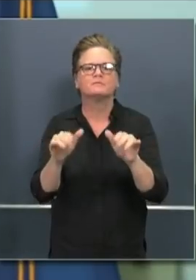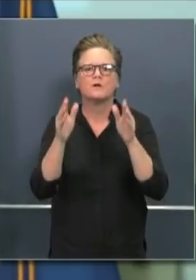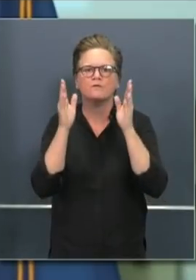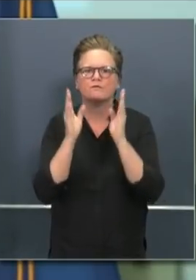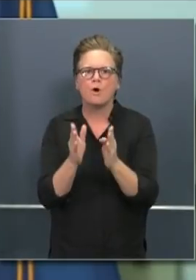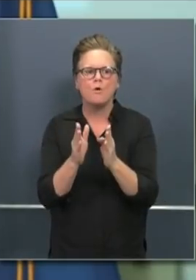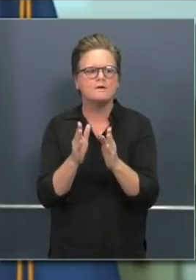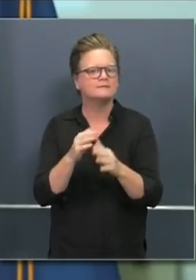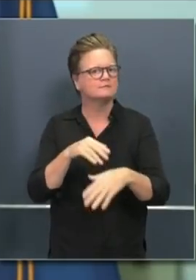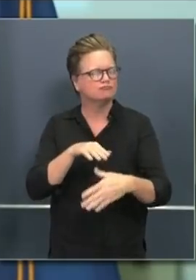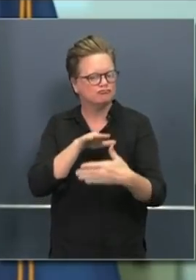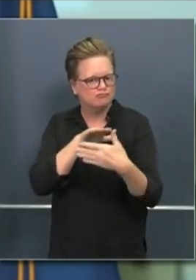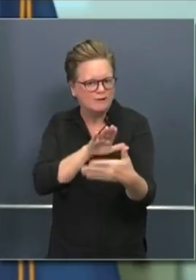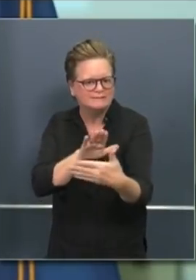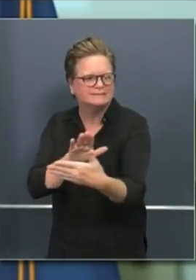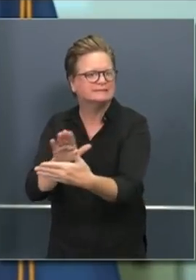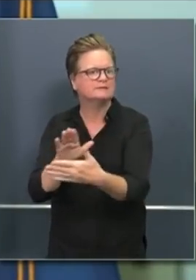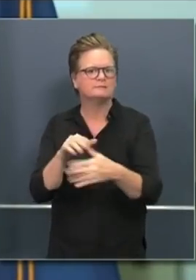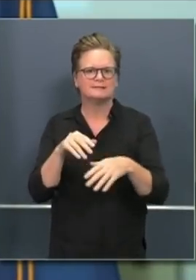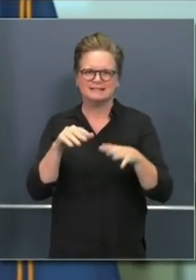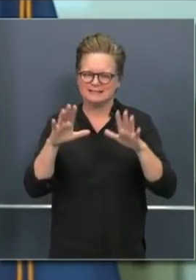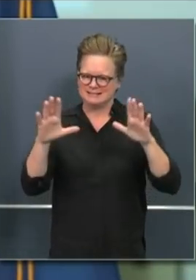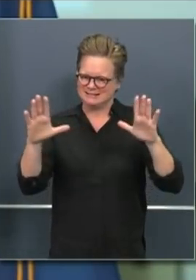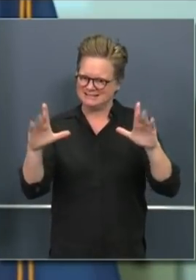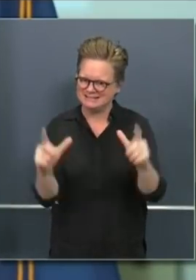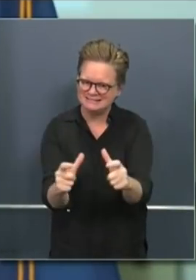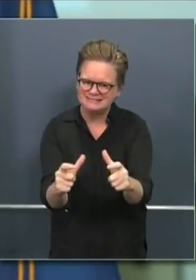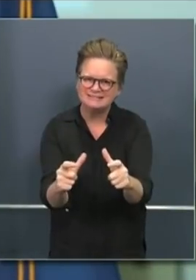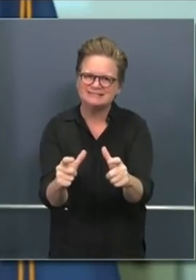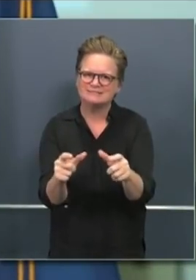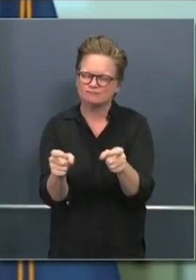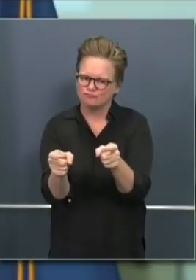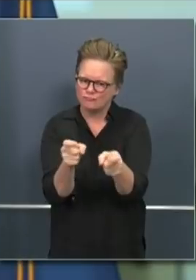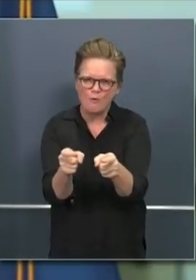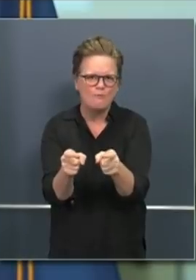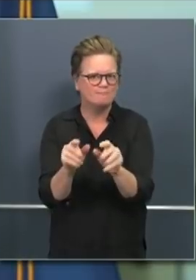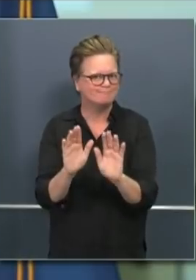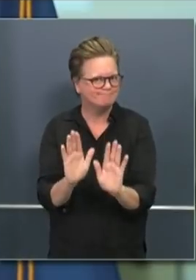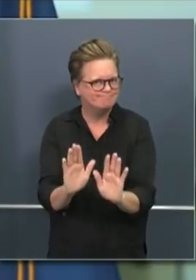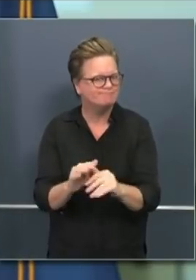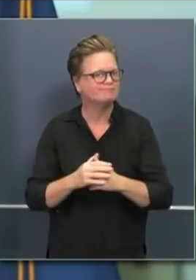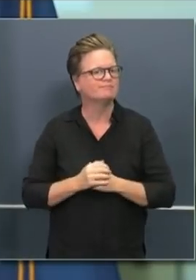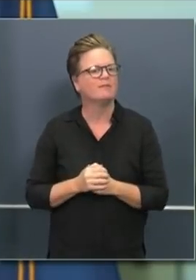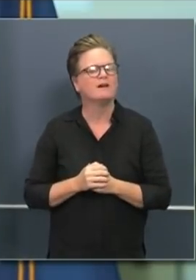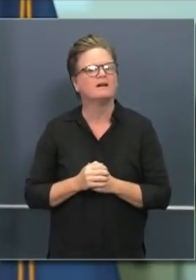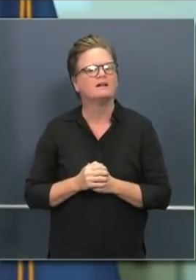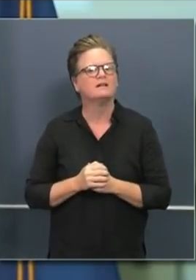AND BE ASSURED THAT OUR FOCUS REMAINS VERY, VERY, VERY DIRECT AT ADDRESSING THE ISSUE OF THE